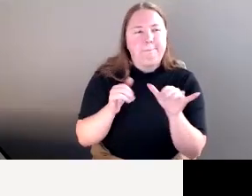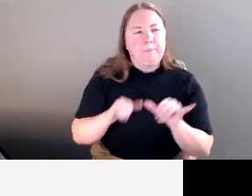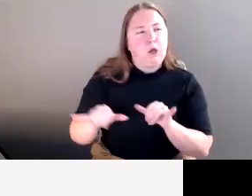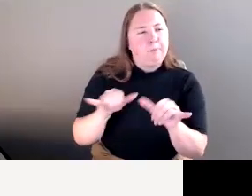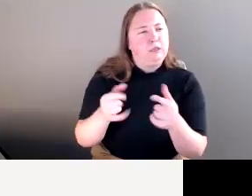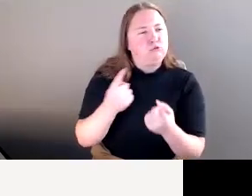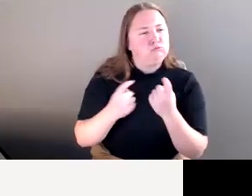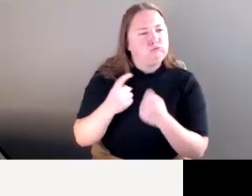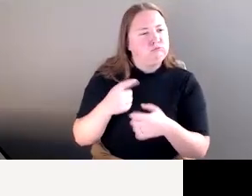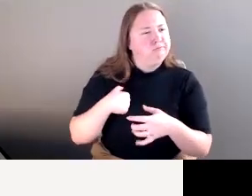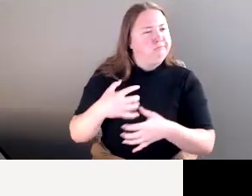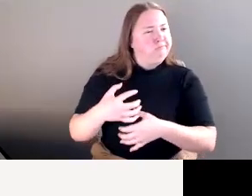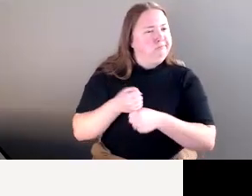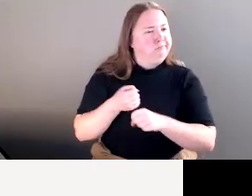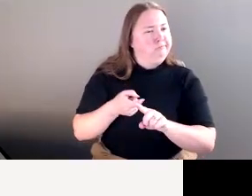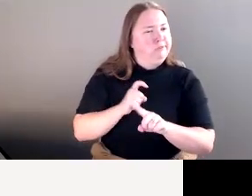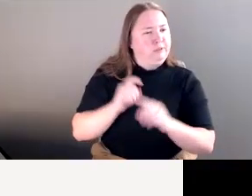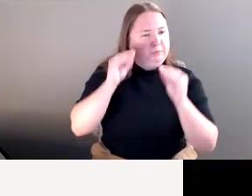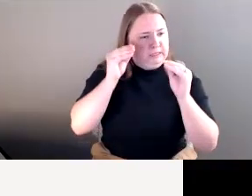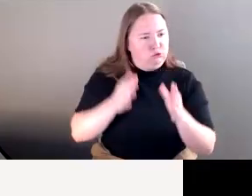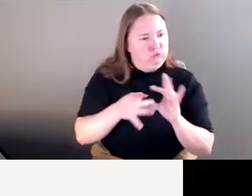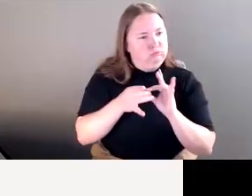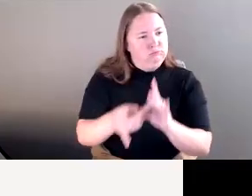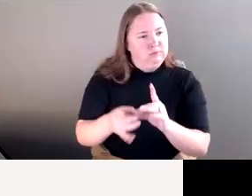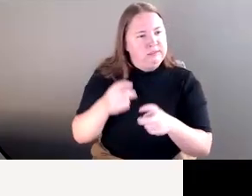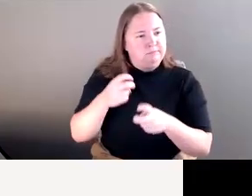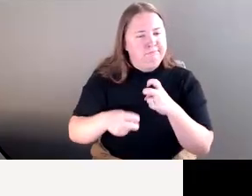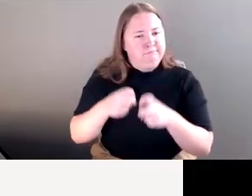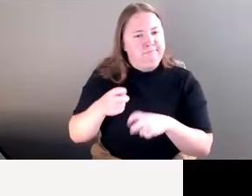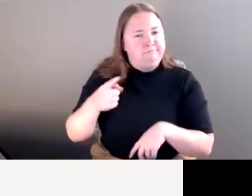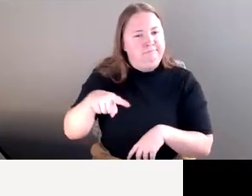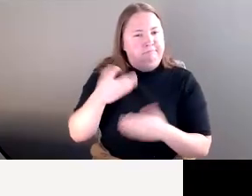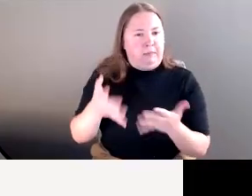that I receive from instructors on issues that you may also have experienced.